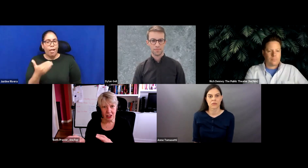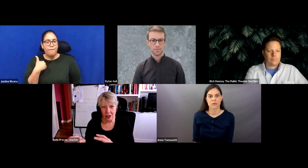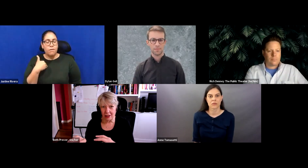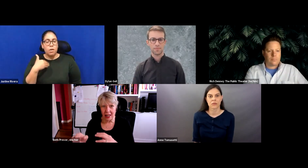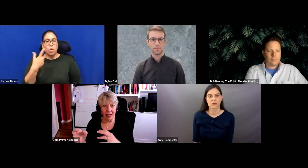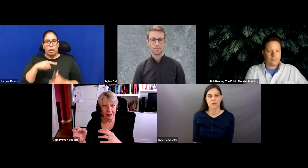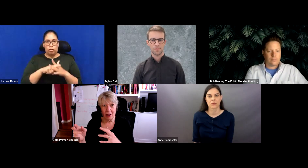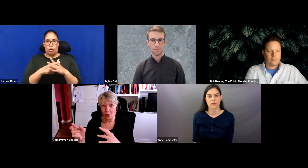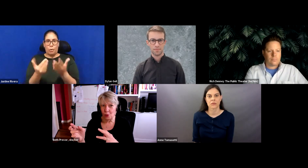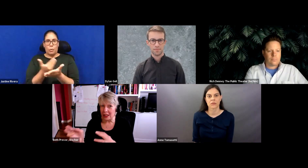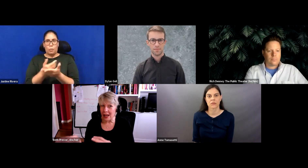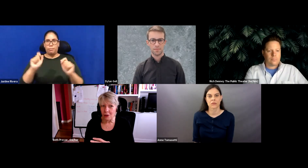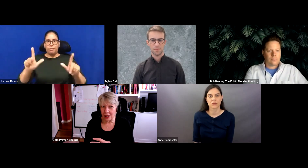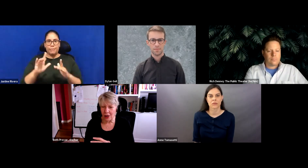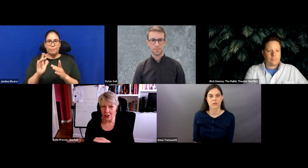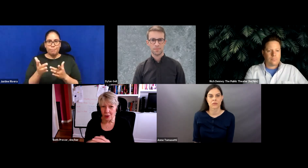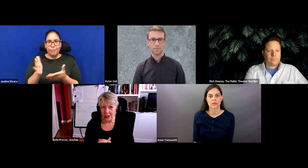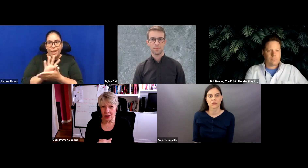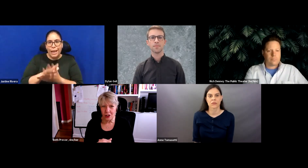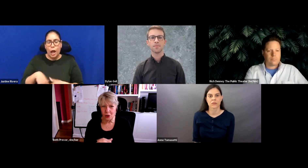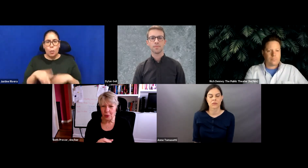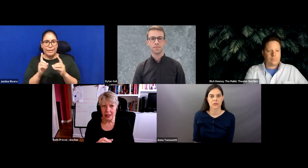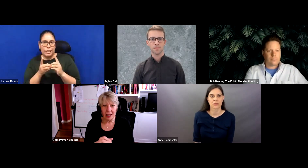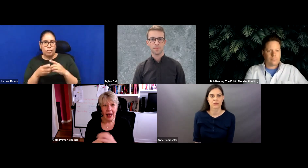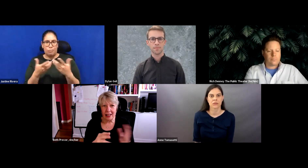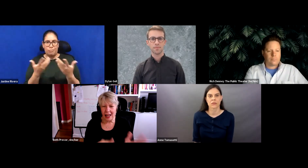digital and we'd not really quite sure what to do. But at